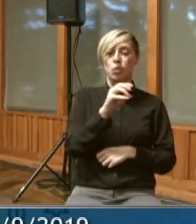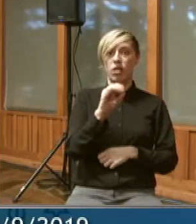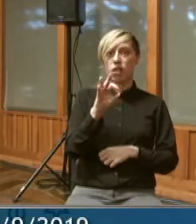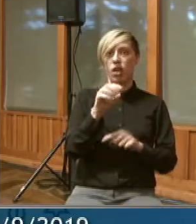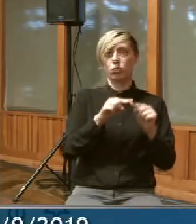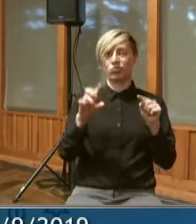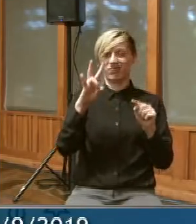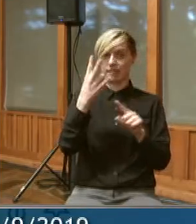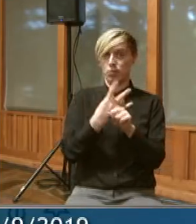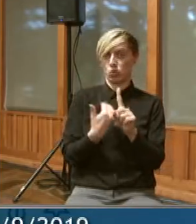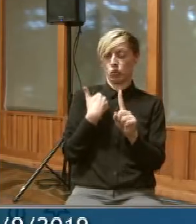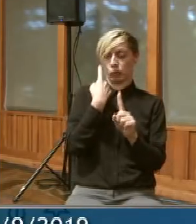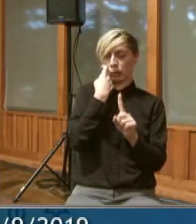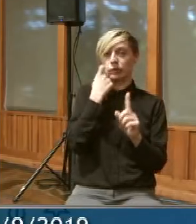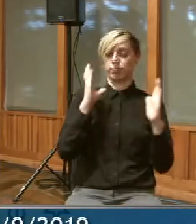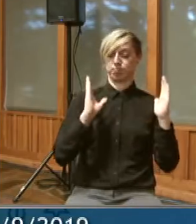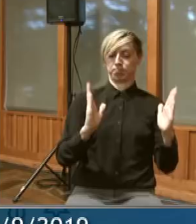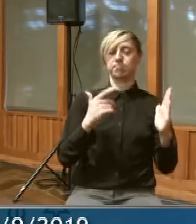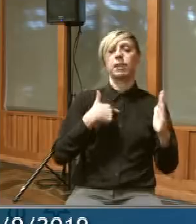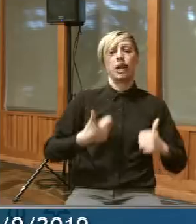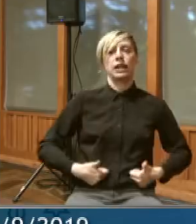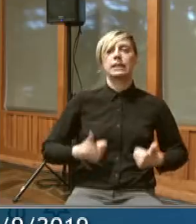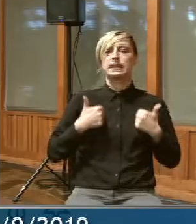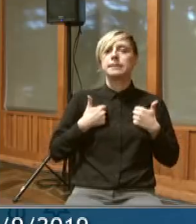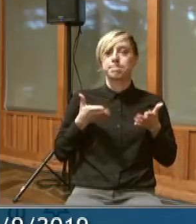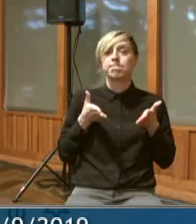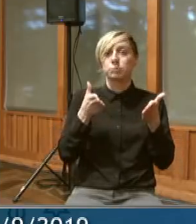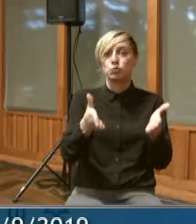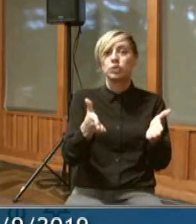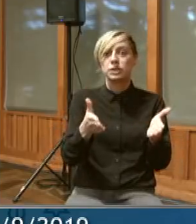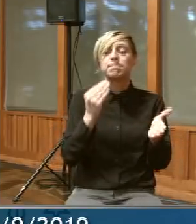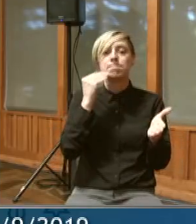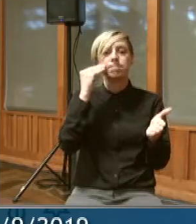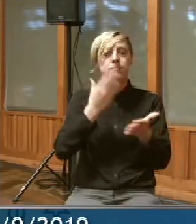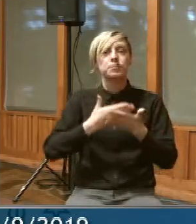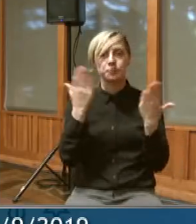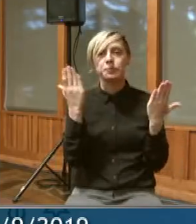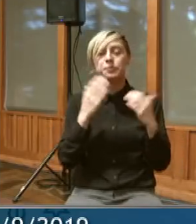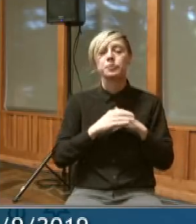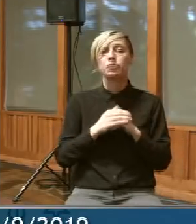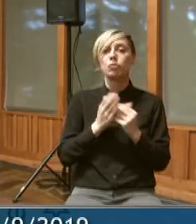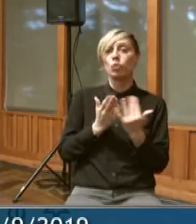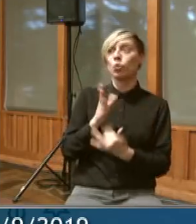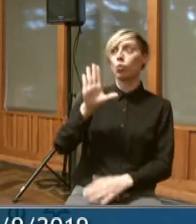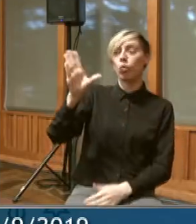IF IT WASN'T FOR THAT I WOULDN'T BE WHERE I AM TODAY. BACKGROUND FROM 2009 UNTIL ABOUT SEVEN MOMENTS AGO I LIVED ON THE